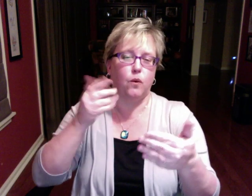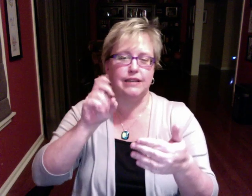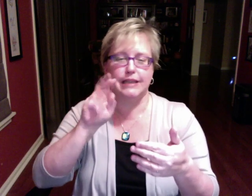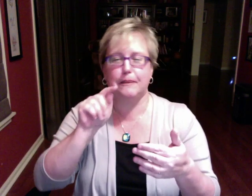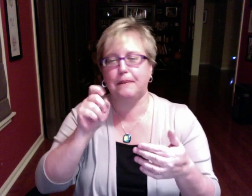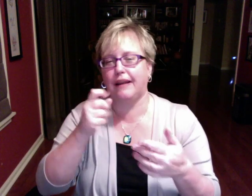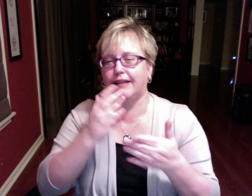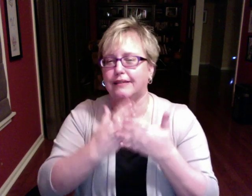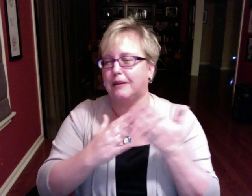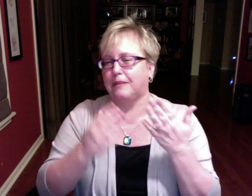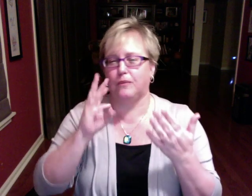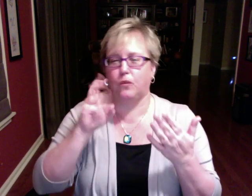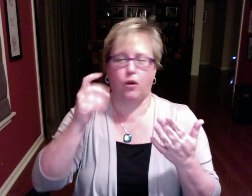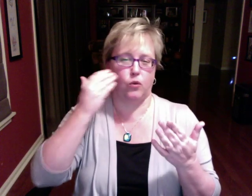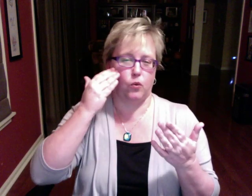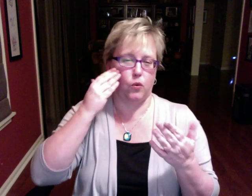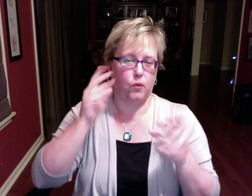There were some pre-debate activities on stage.